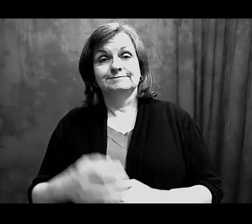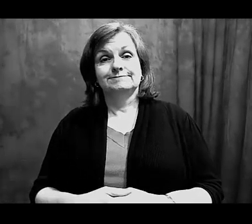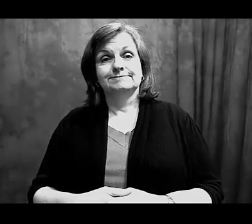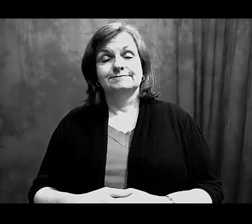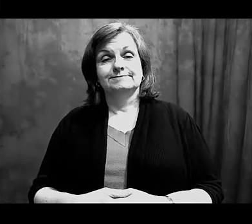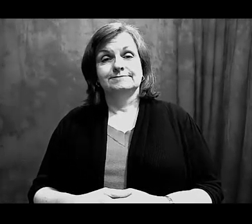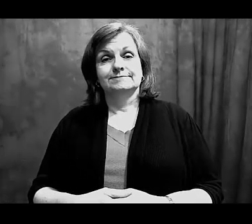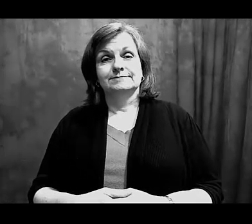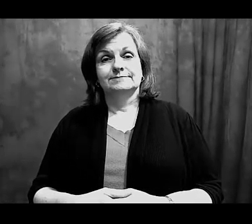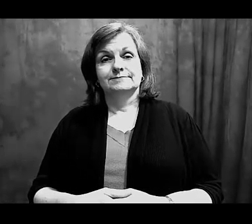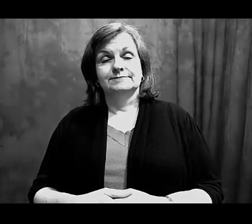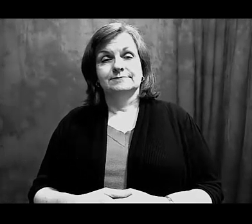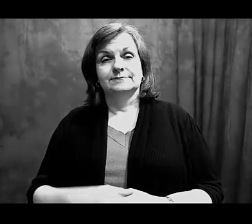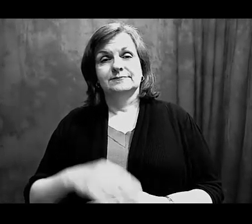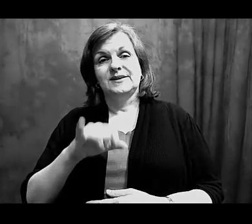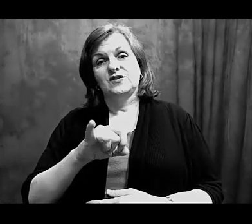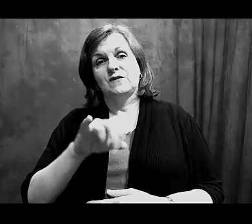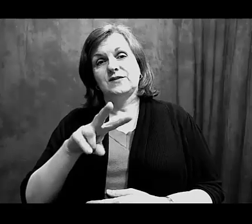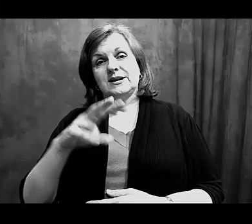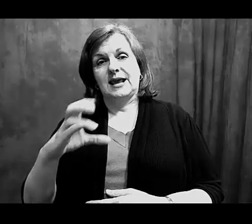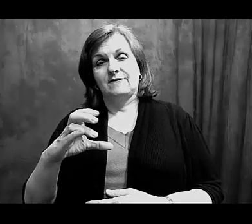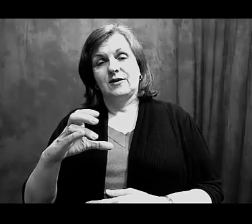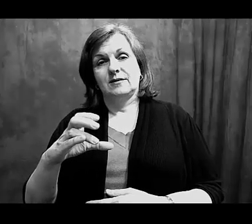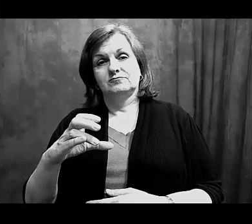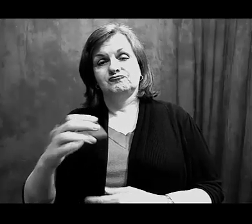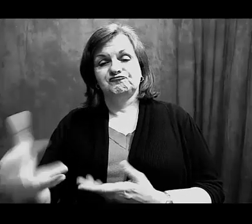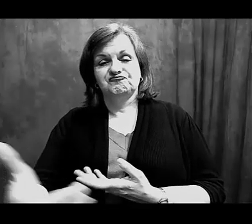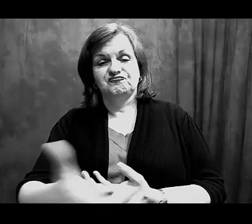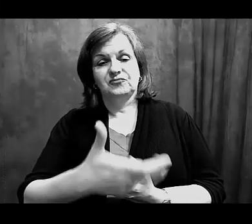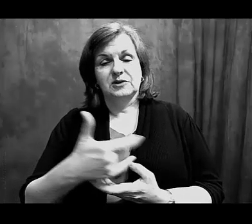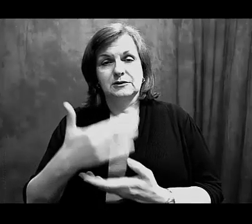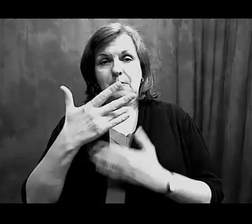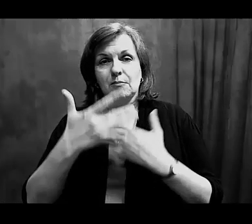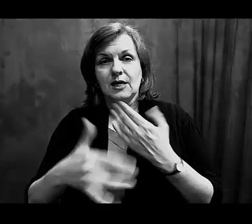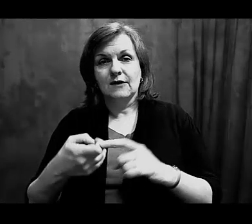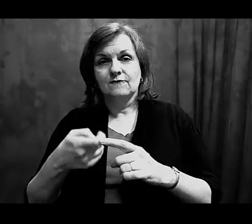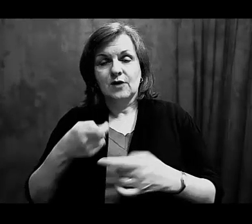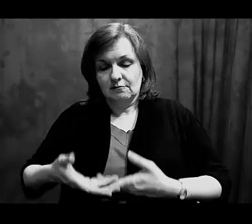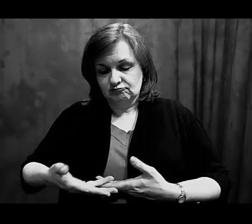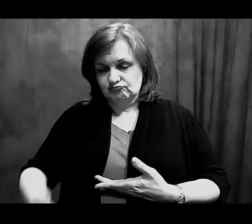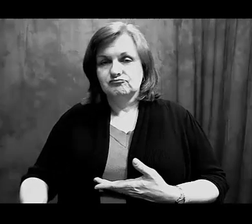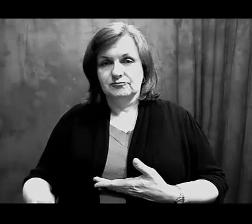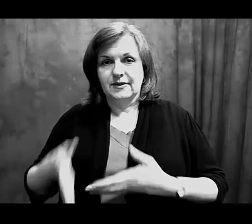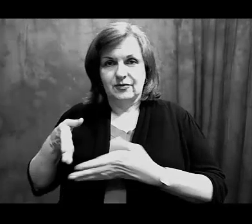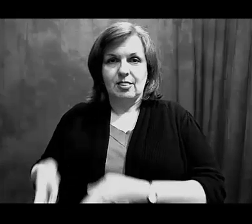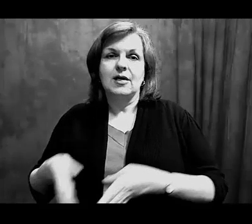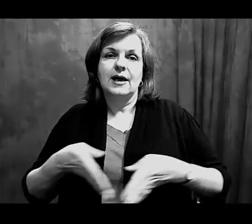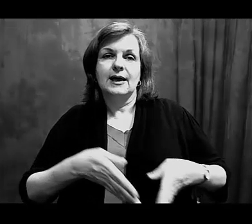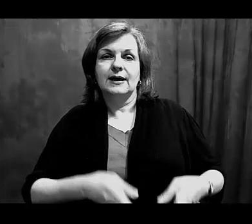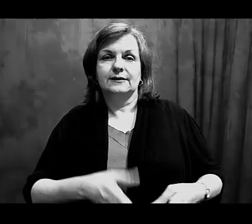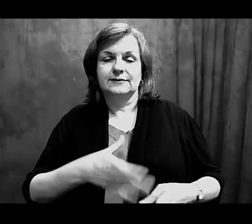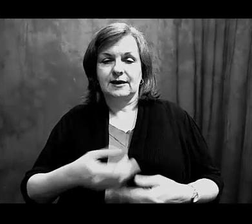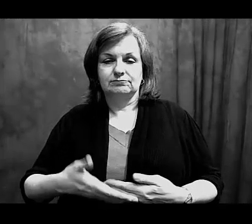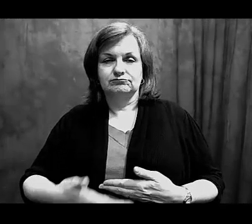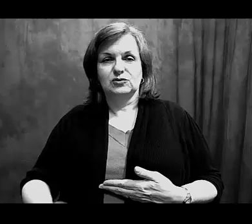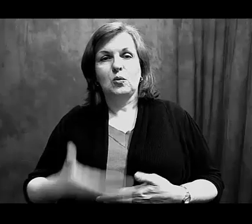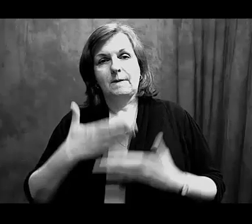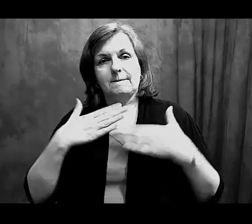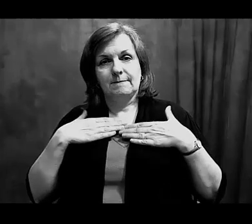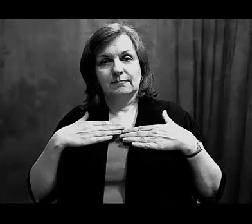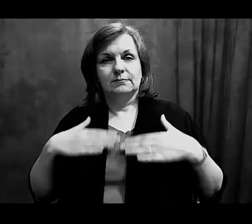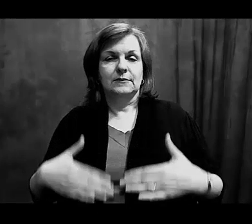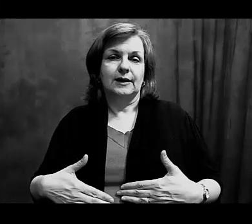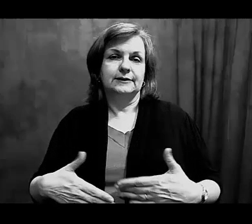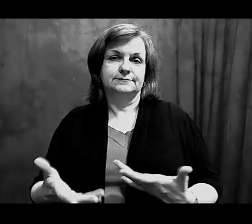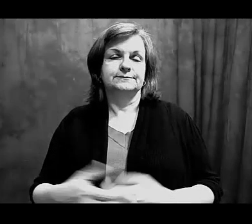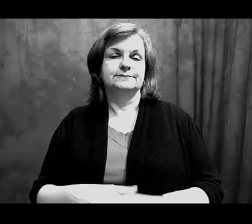if superior is the top parts where do you think inferior is returning things from?